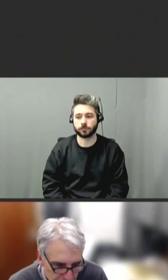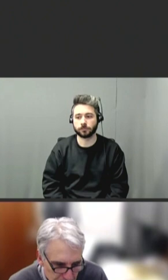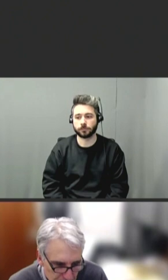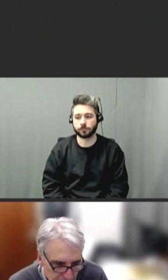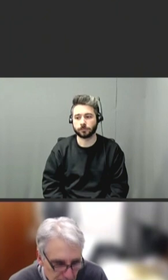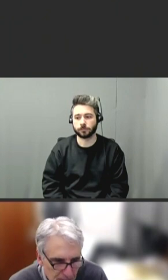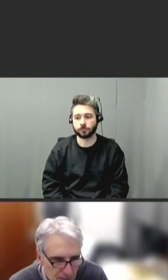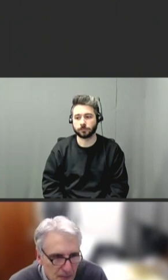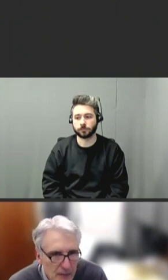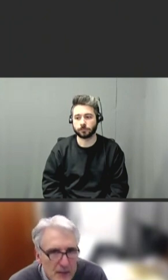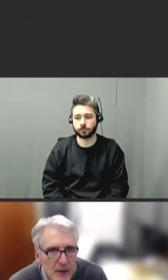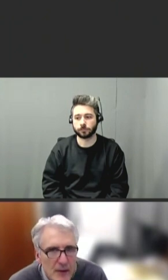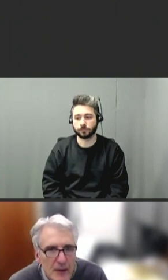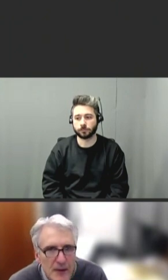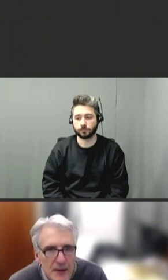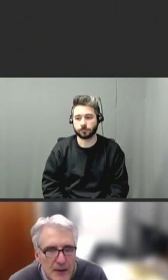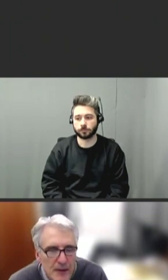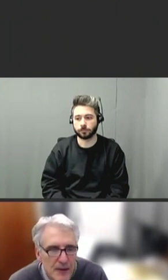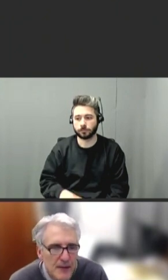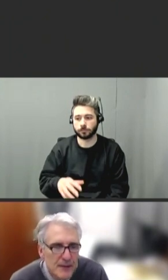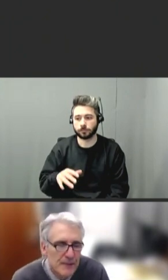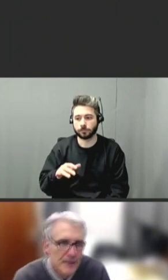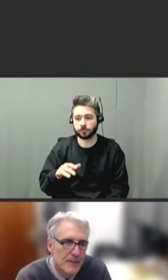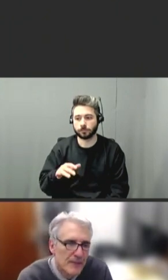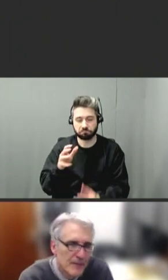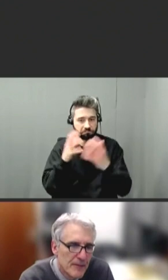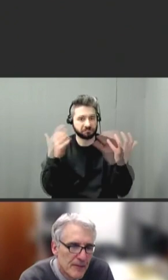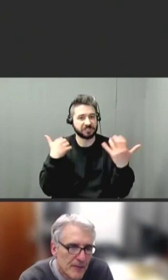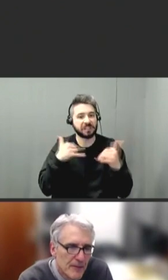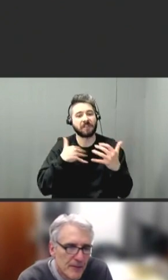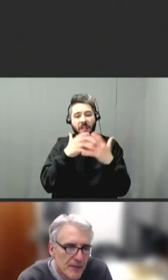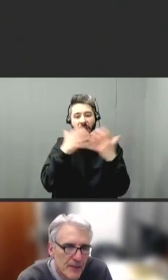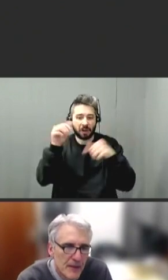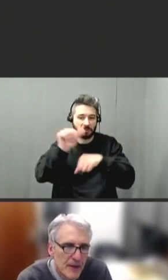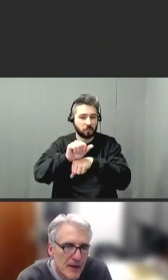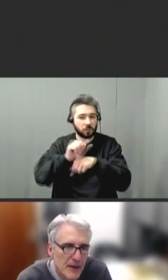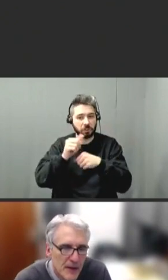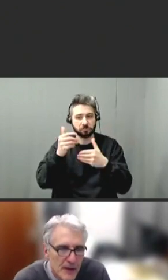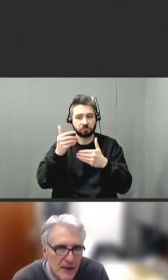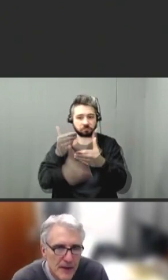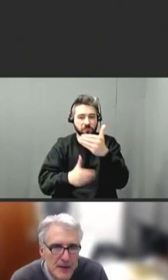Well, obviously, there's lots of work still to go on the efforts of our safety committee.